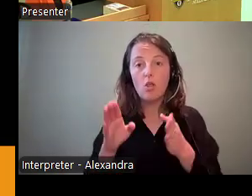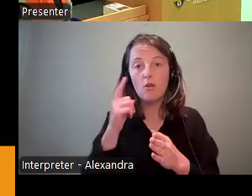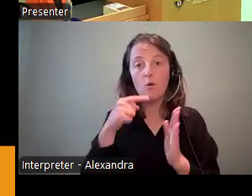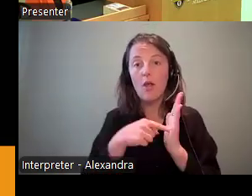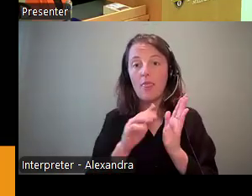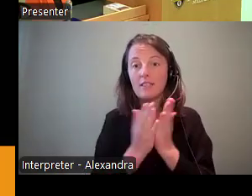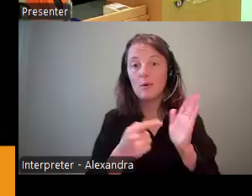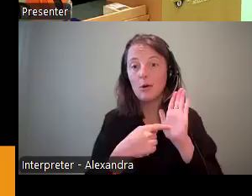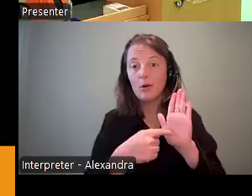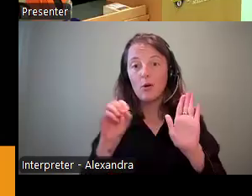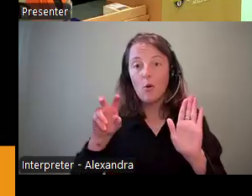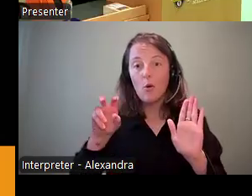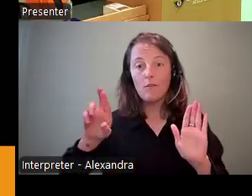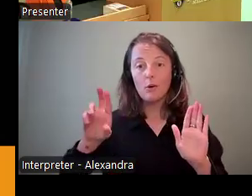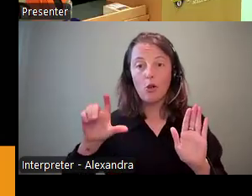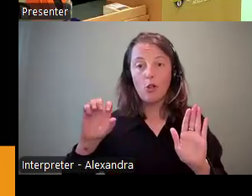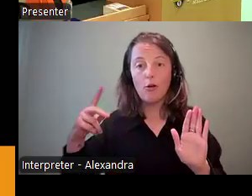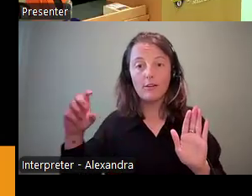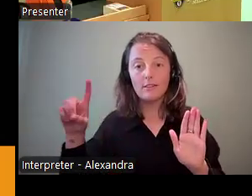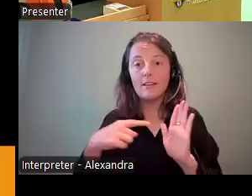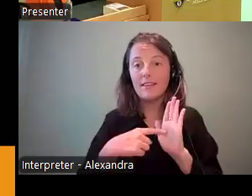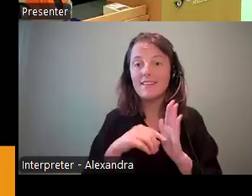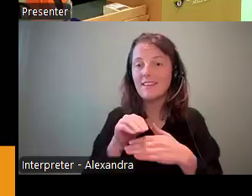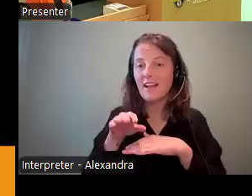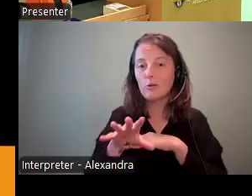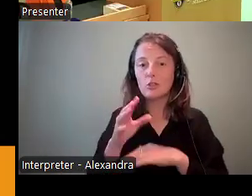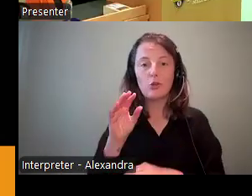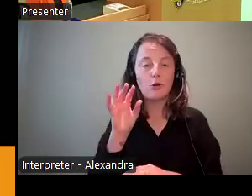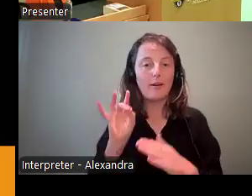which I am holding here in my hand. It's a counselor, Insights for the Unspoken Issues in